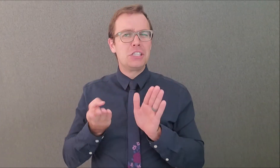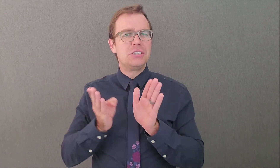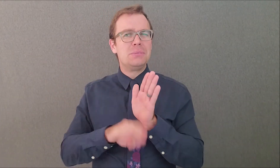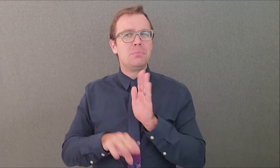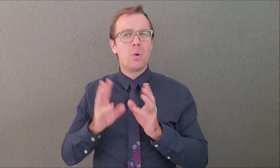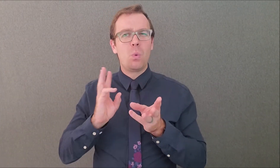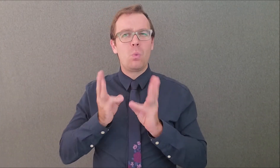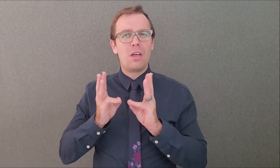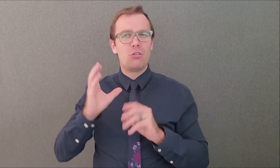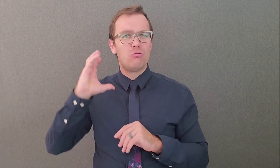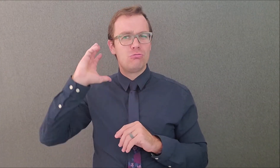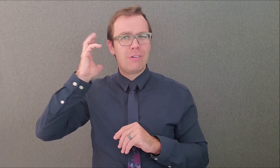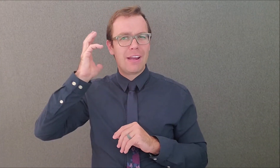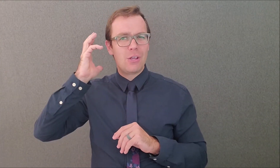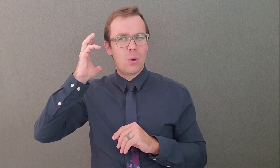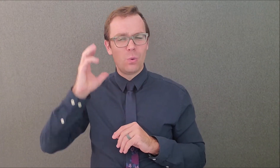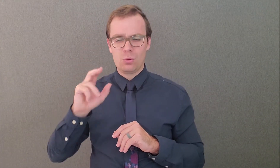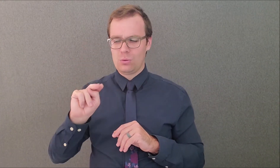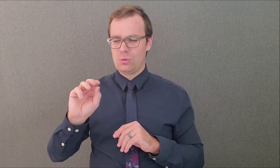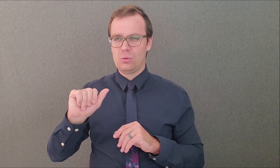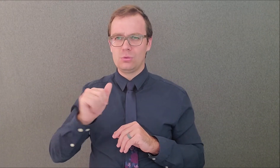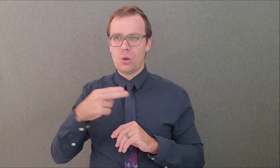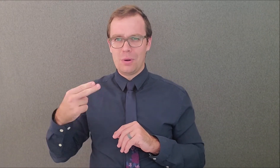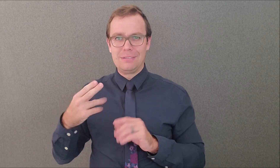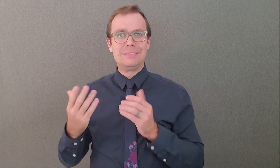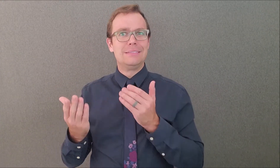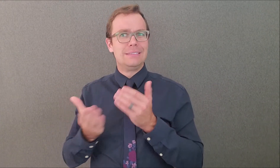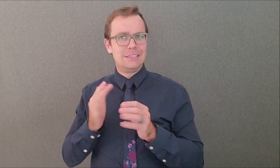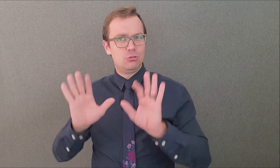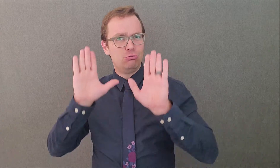is also a great way to receive prompt alerts